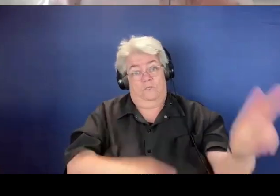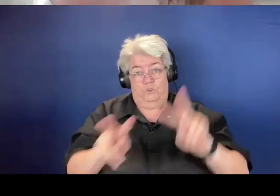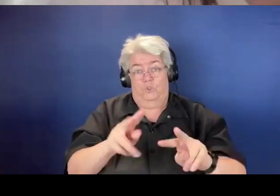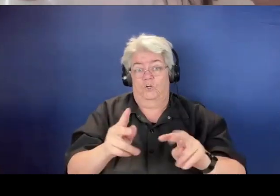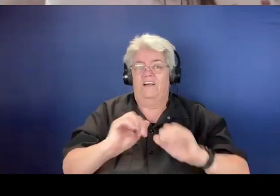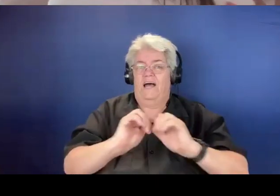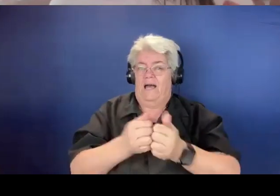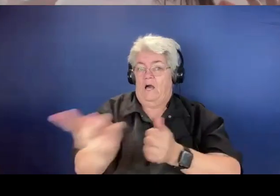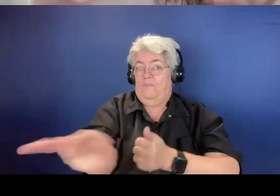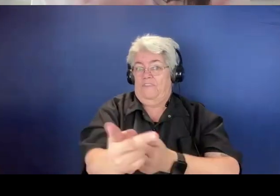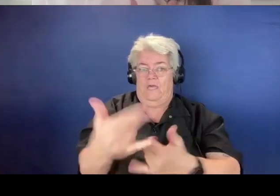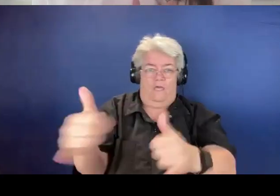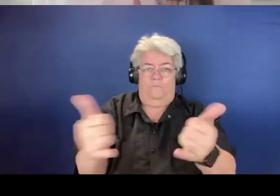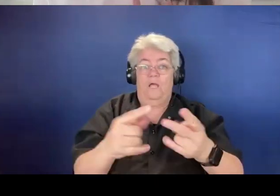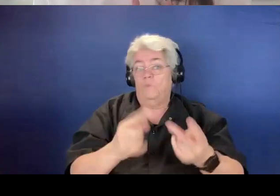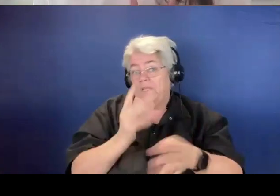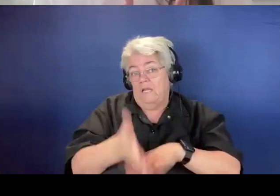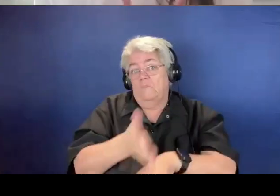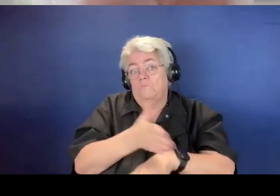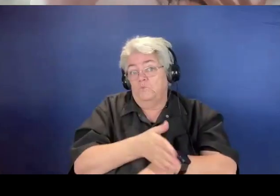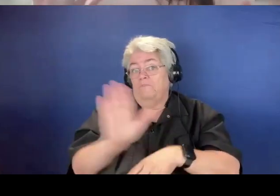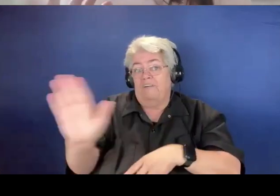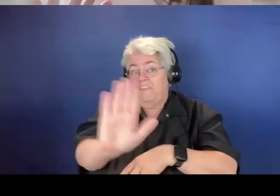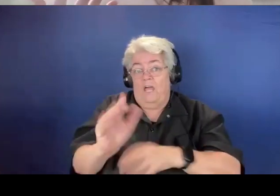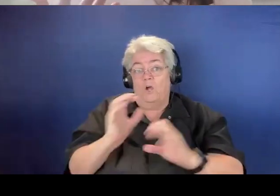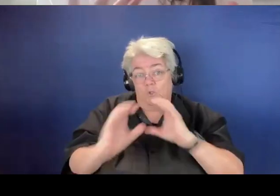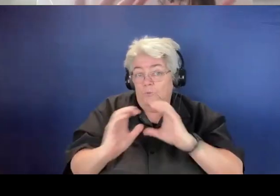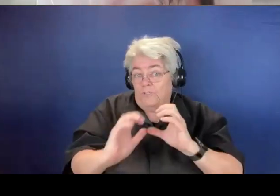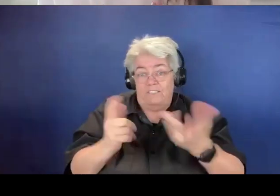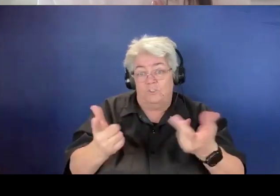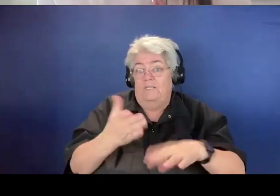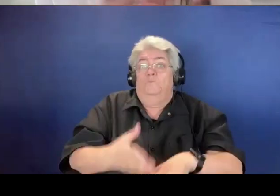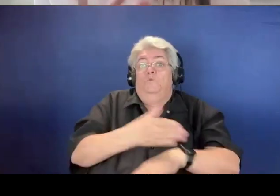ways where we can enhance it and better enrich the interaction.